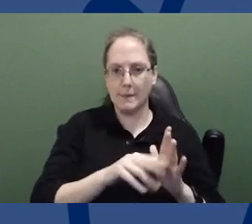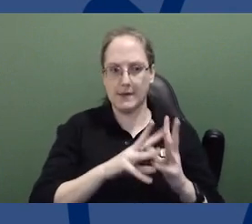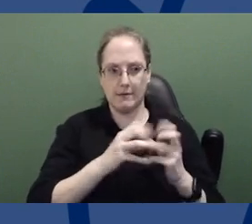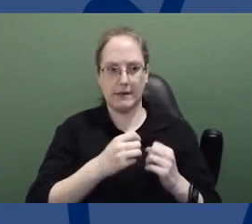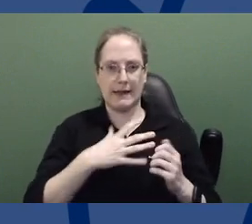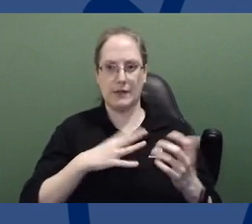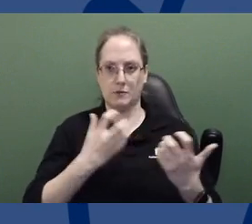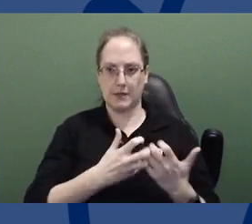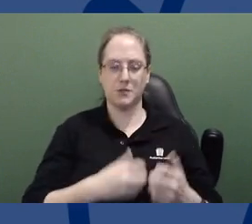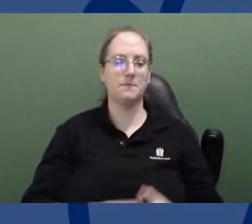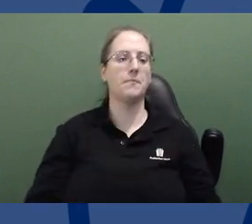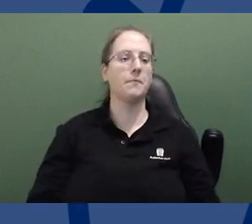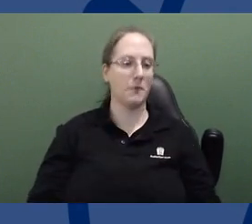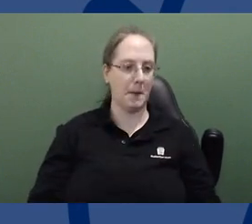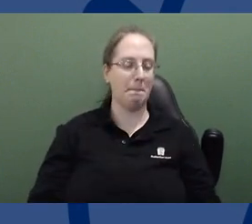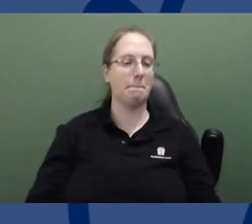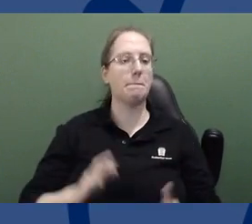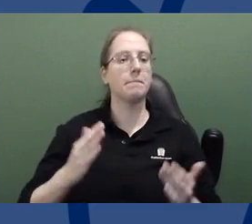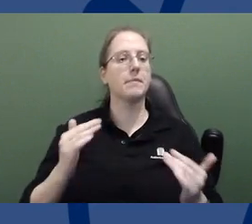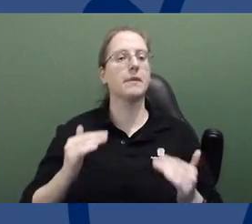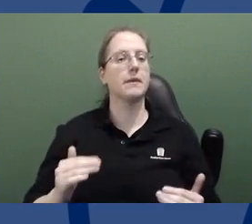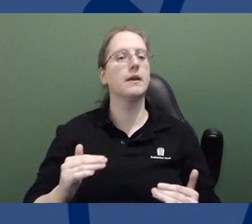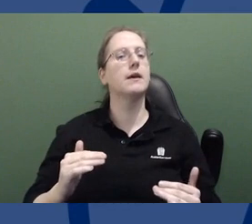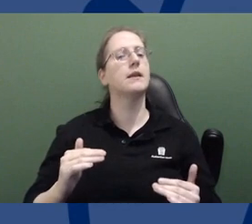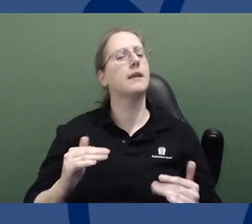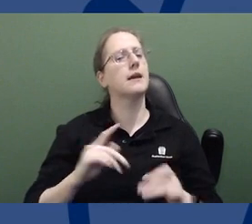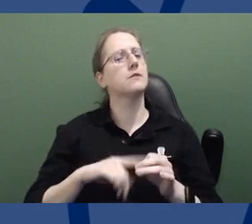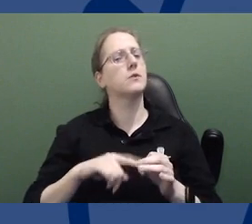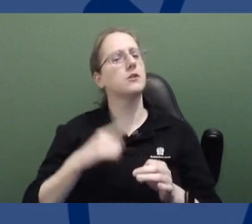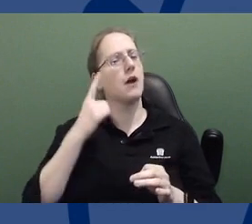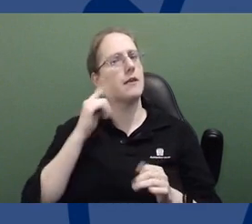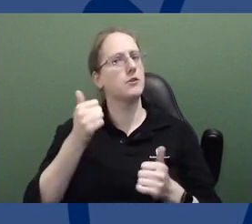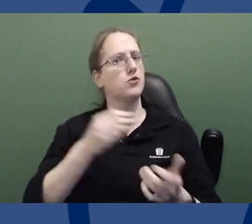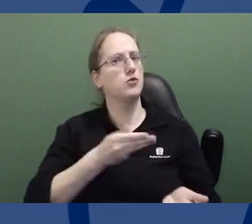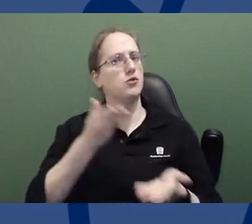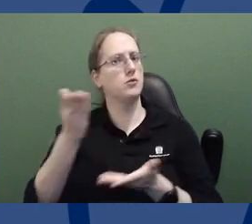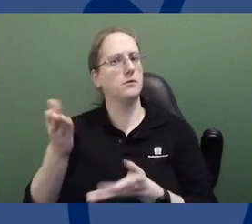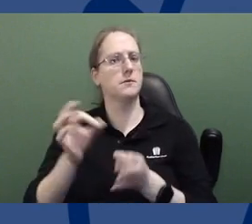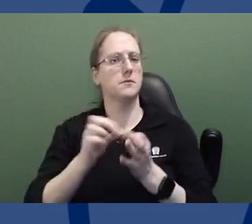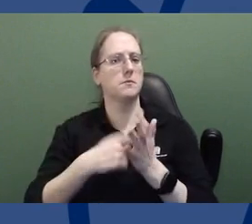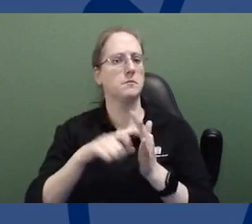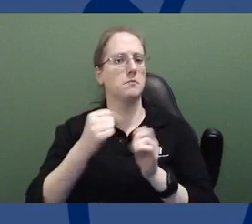one I think is probably a good question for you to answer. It's in relation to the delays